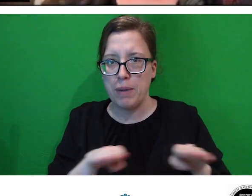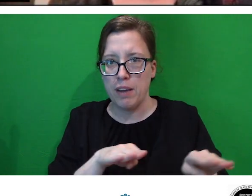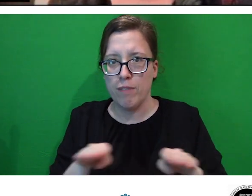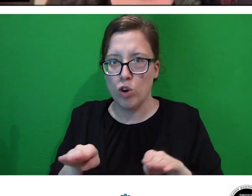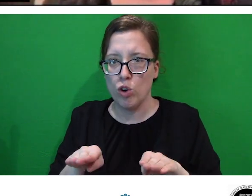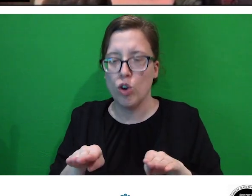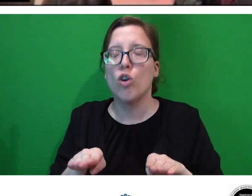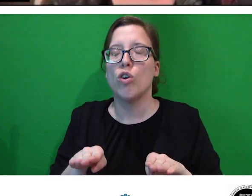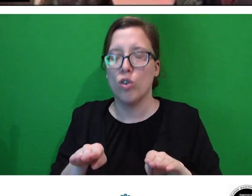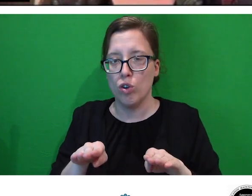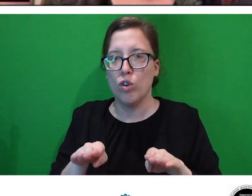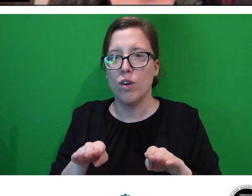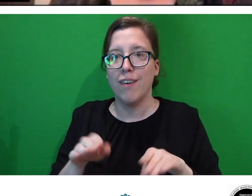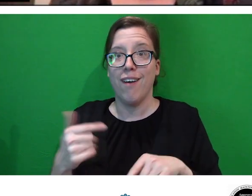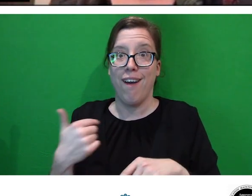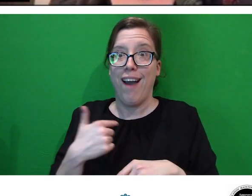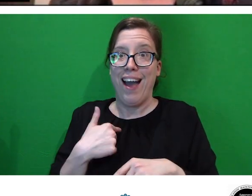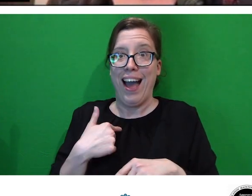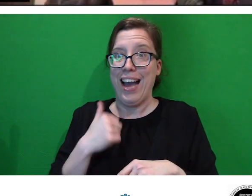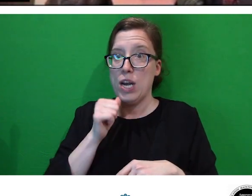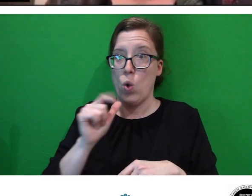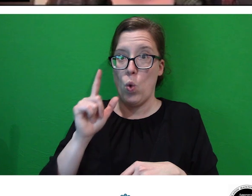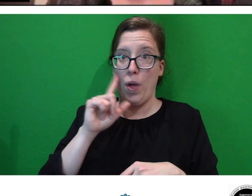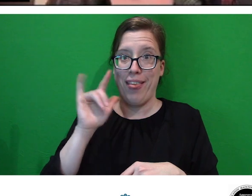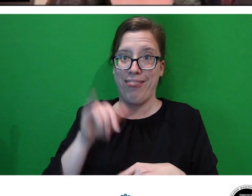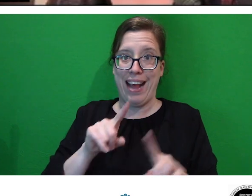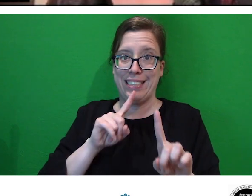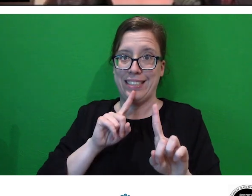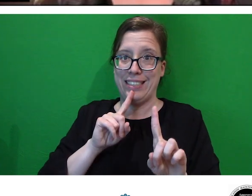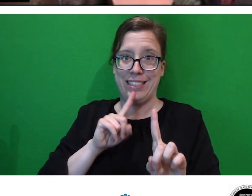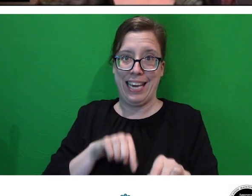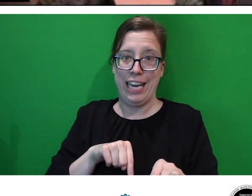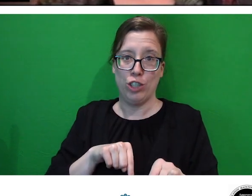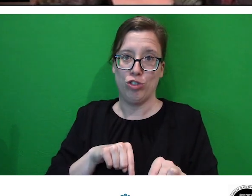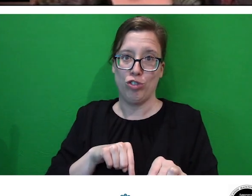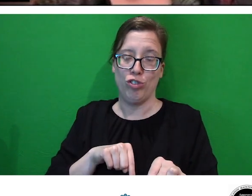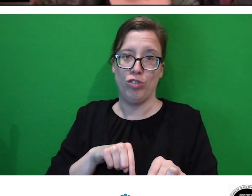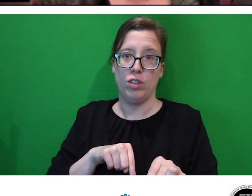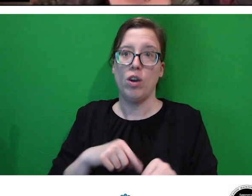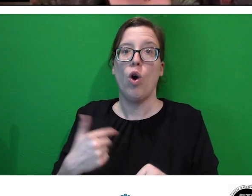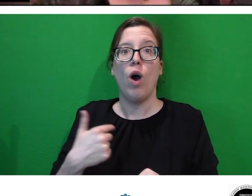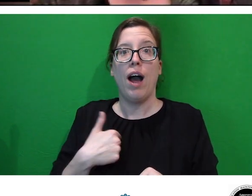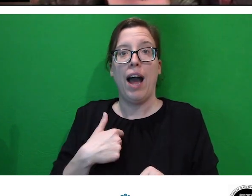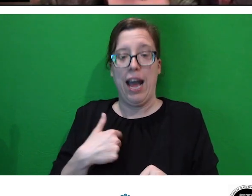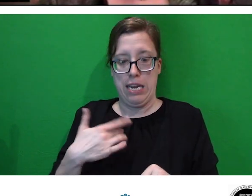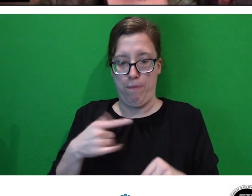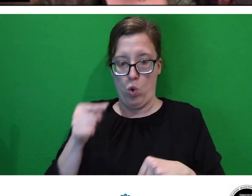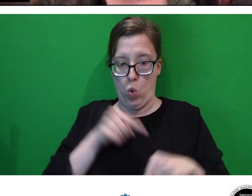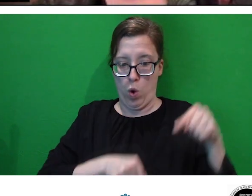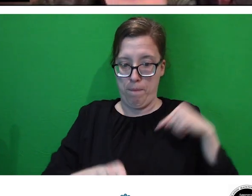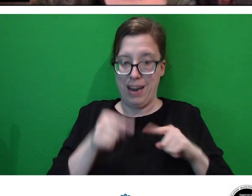behavior down, reshape the behavior, eliminate the behavior, substitute a different behavior.